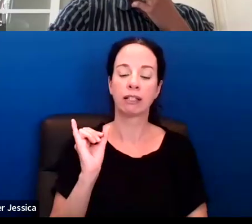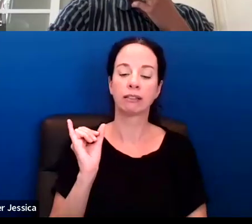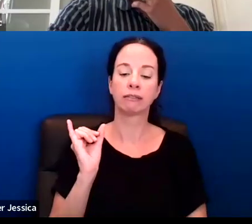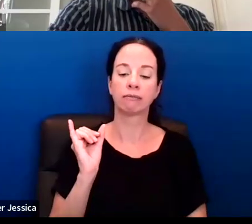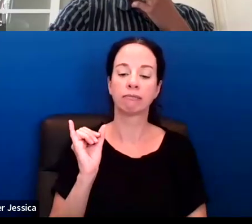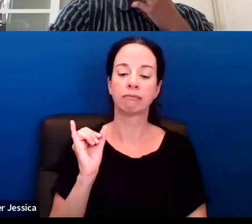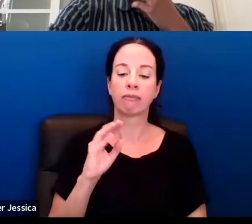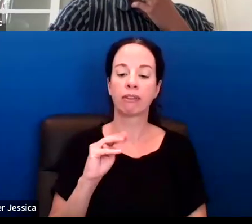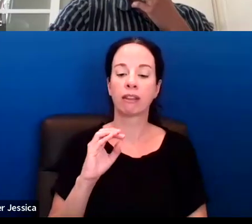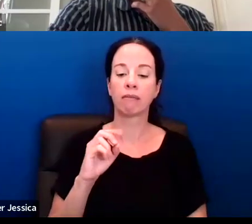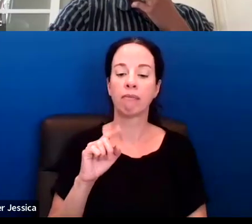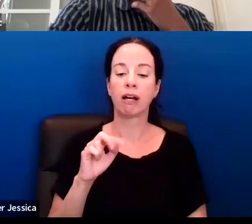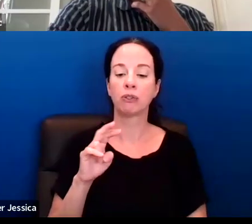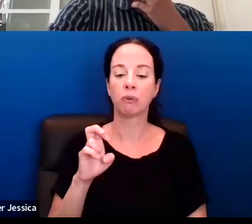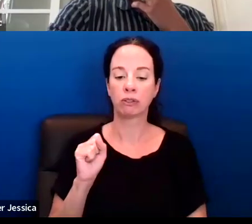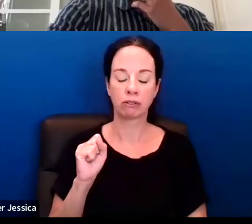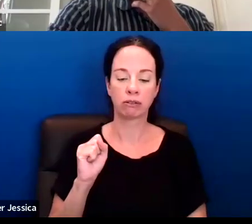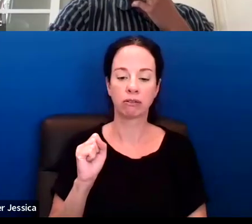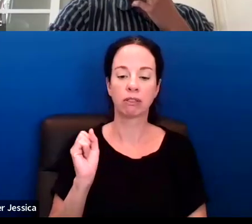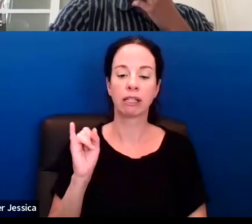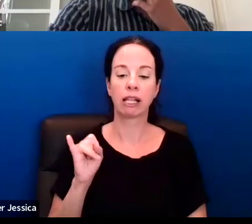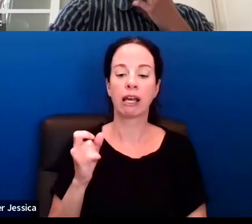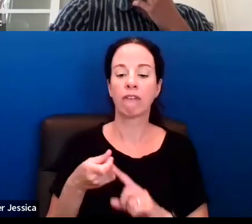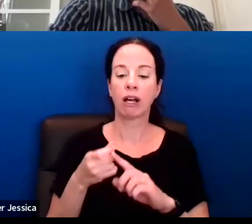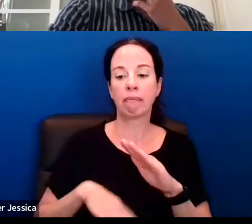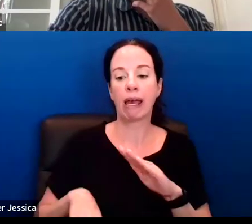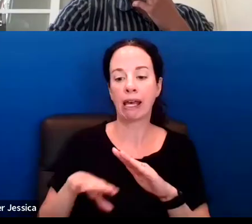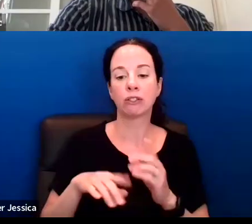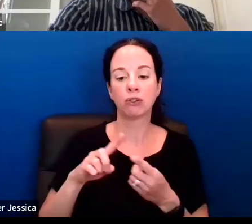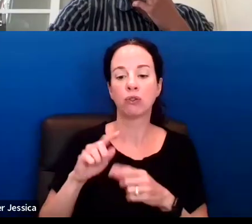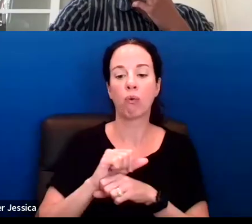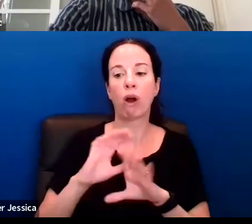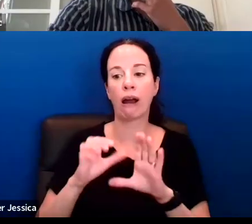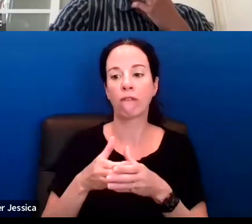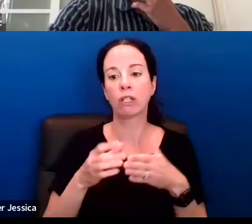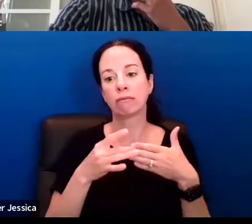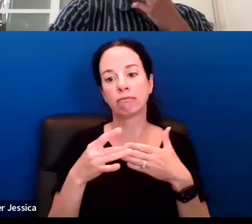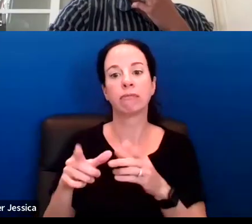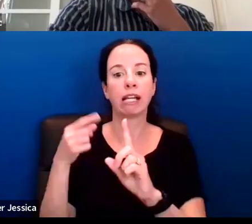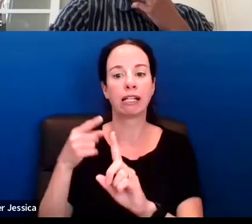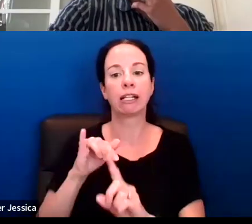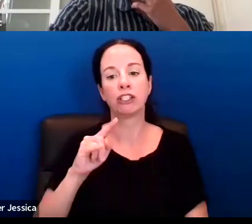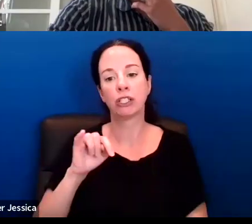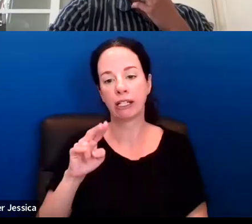modules, the that are from very basic to workforce initiative modules, and we are